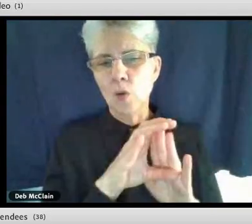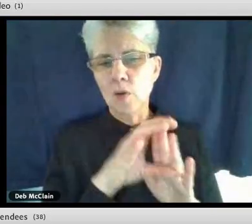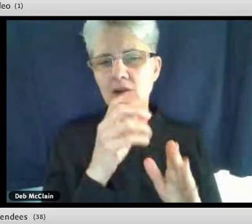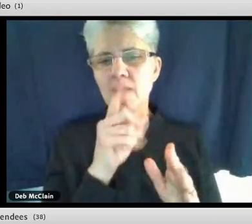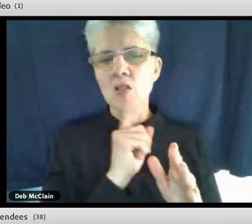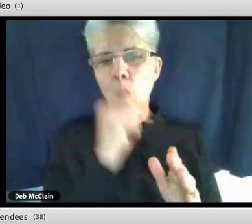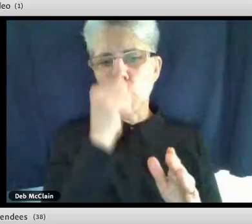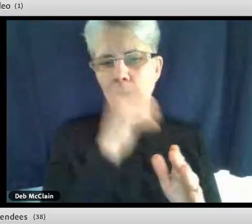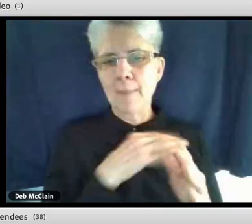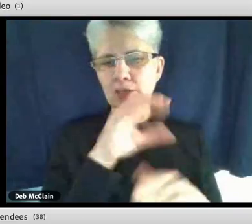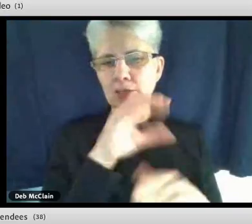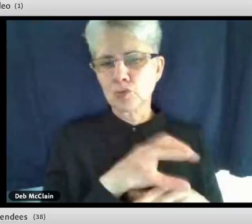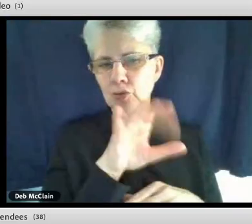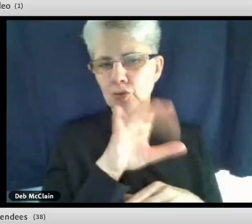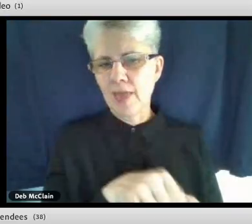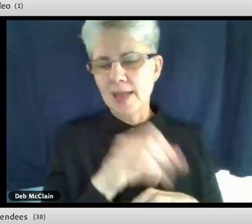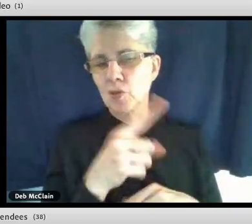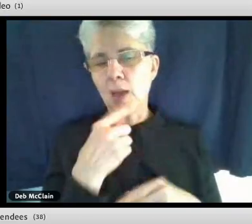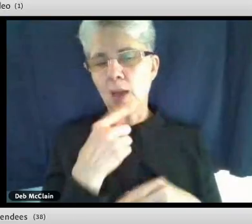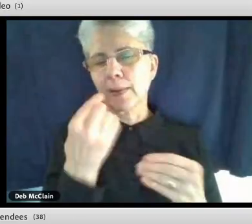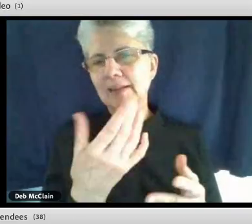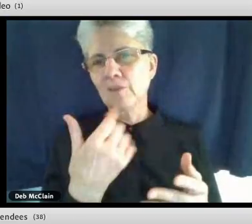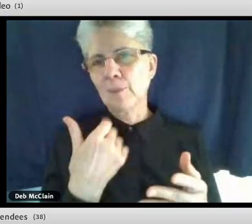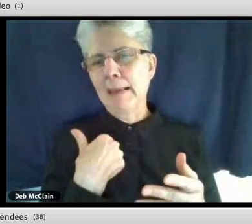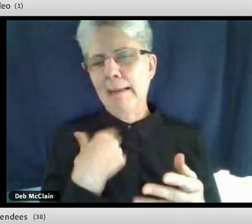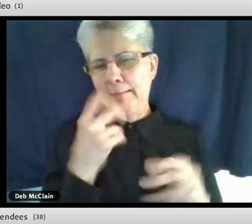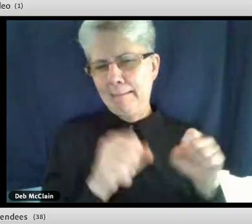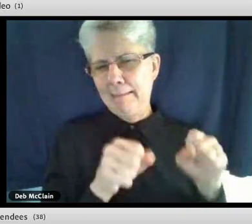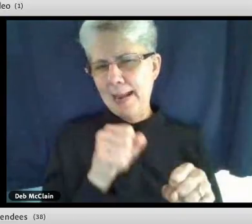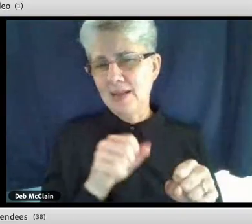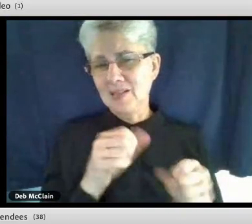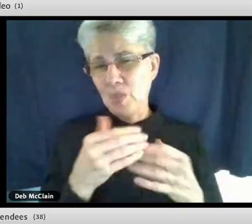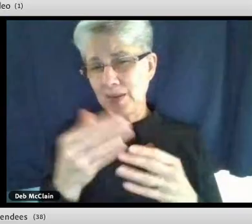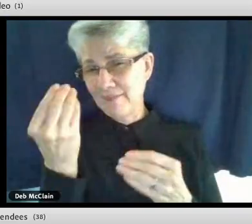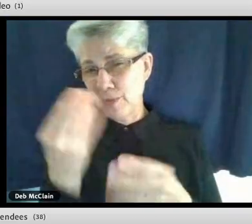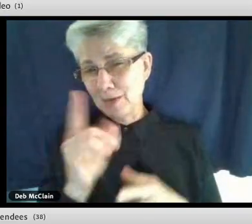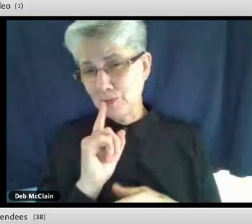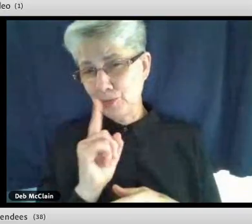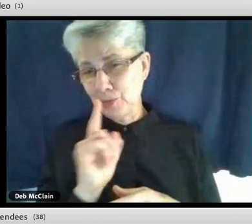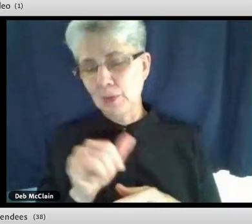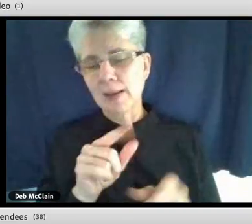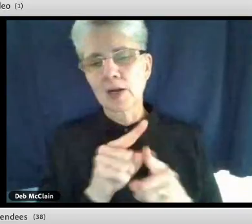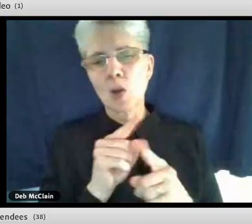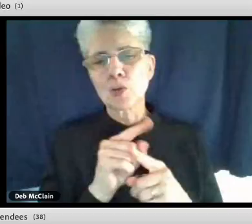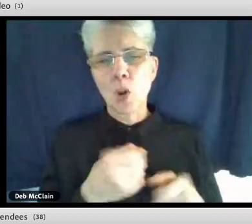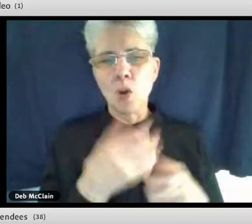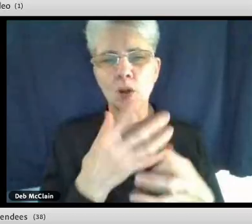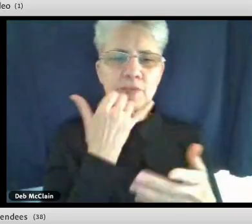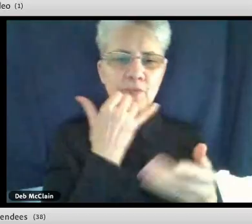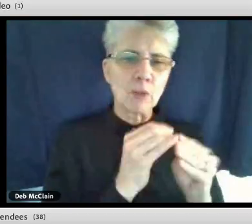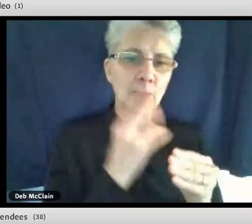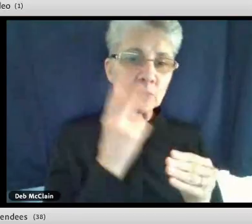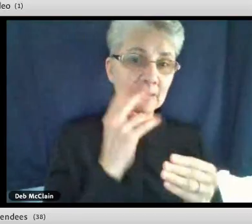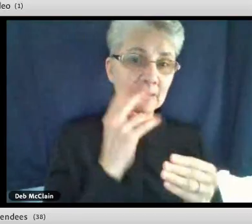We would find immediately that this is a stock photo of a lonely man in church, so that would be me doubts as to the rest of the information,